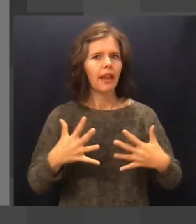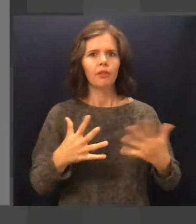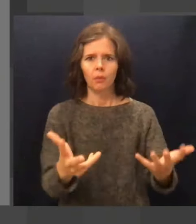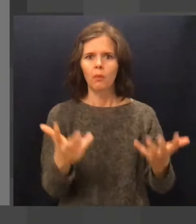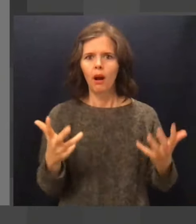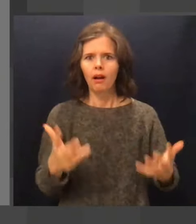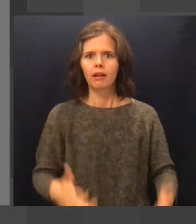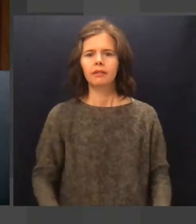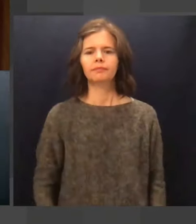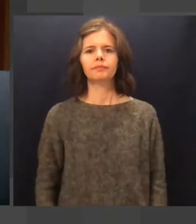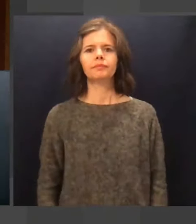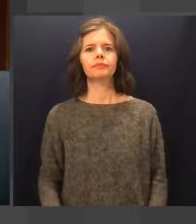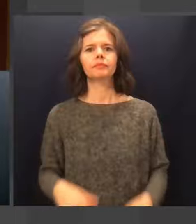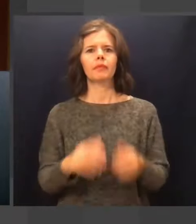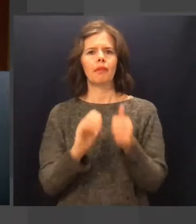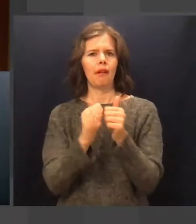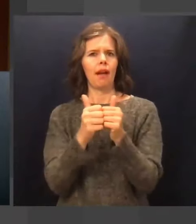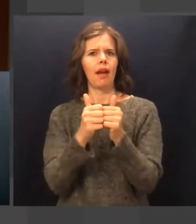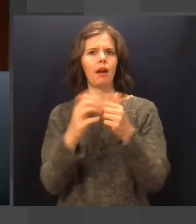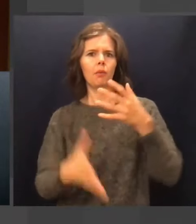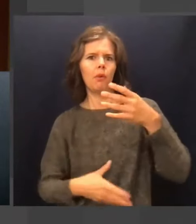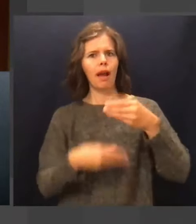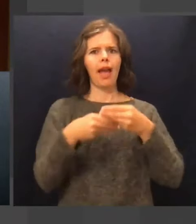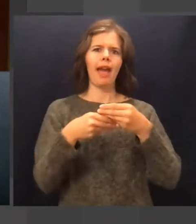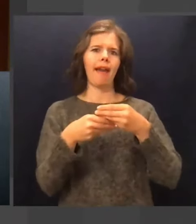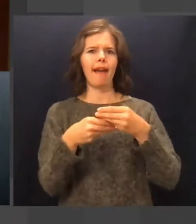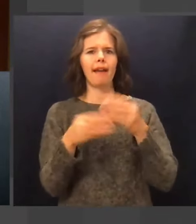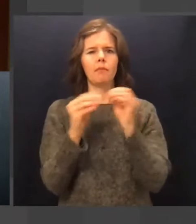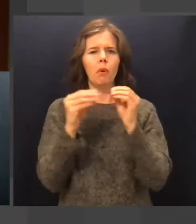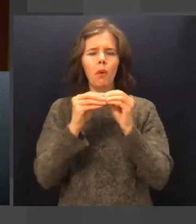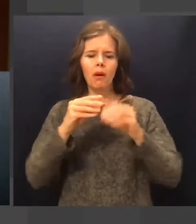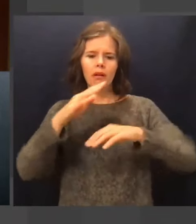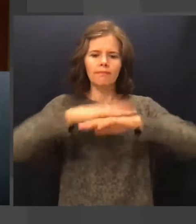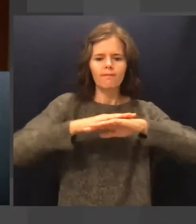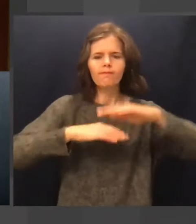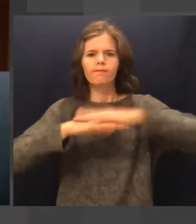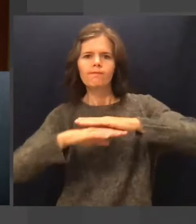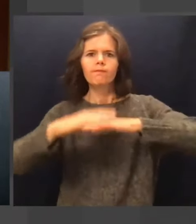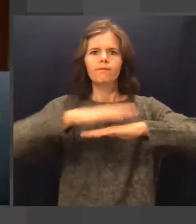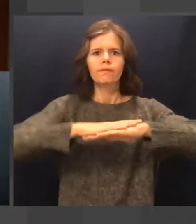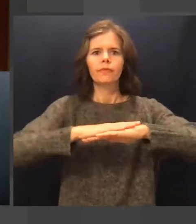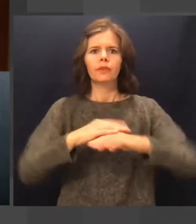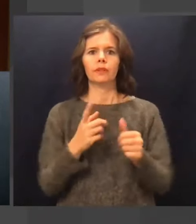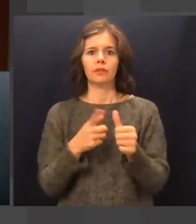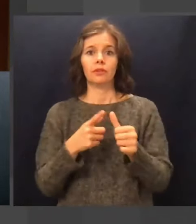SCARY AND WE DIDN'T WANT TO TAKE